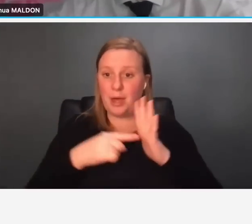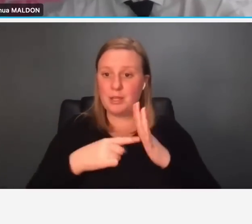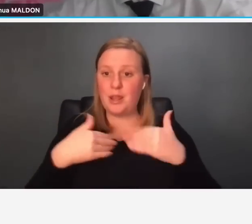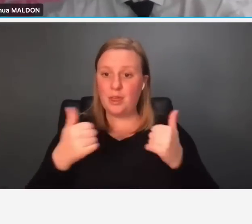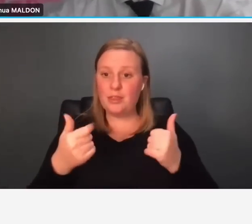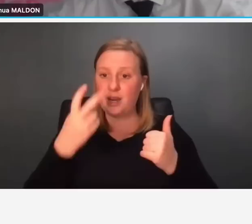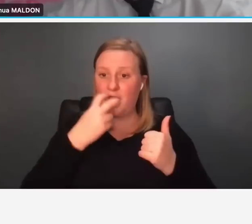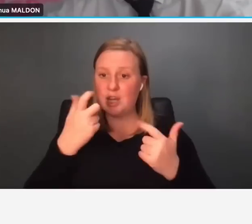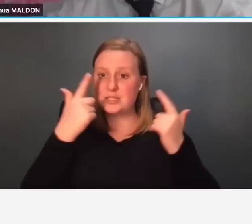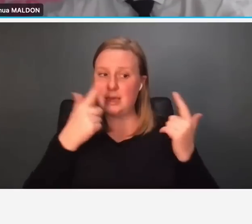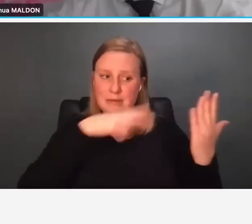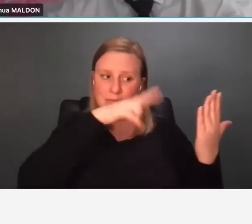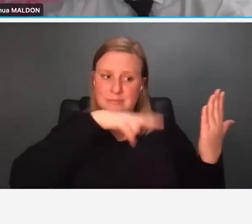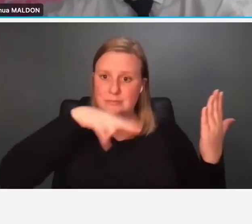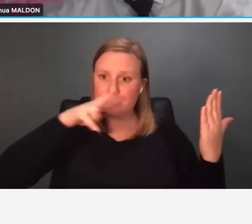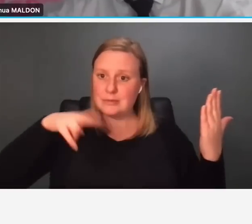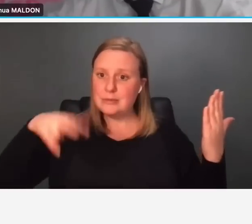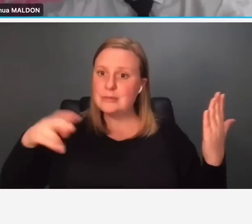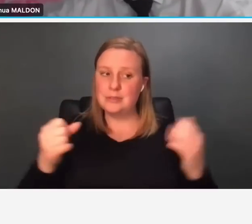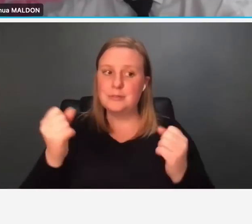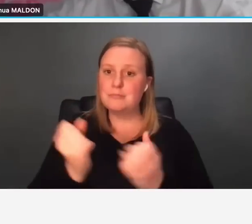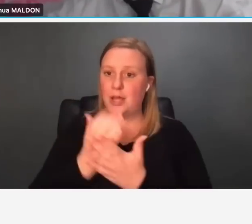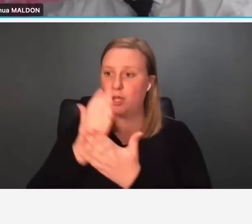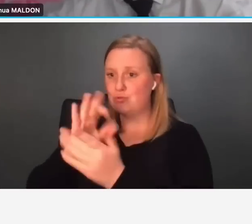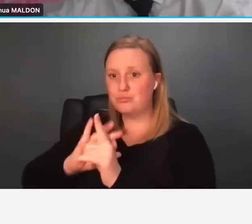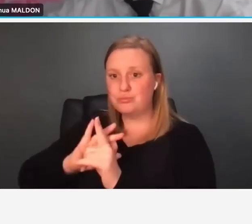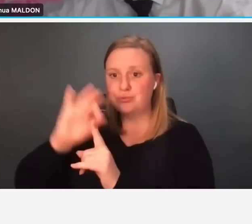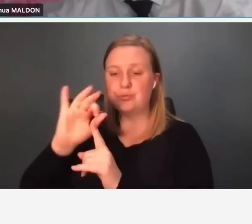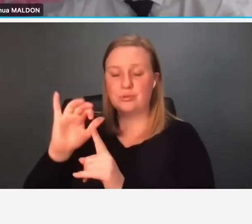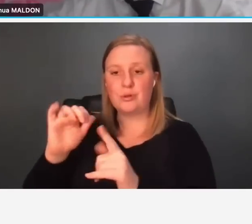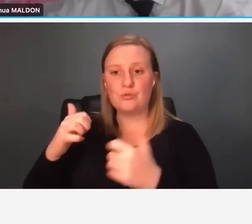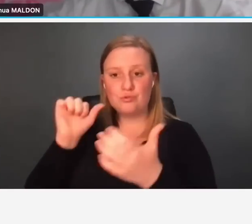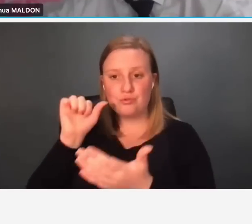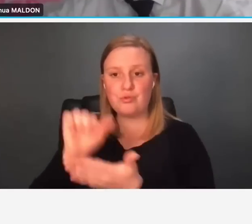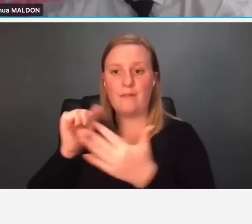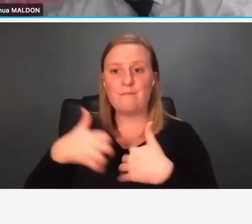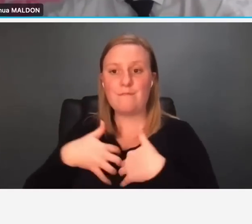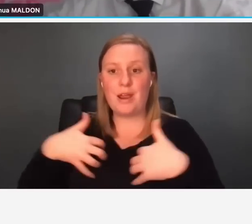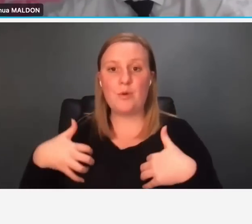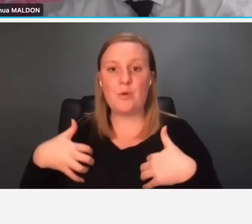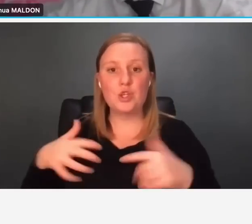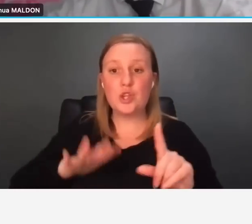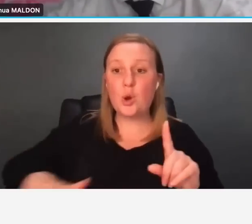the framework to delivering high quality care to older Australians accessing all types of aged care services.